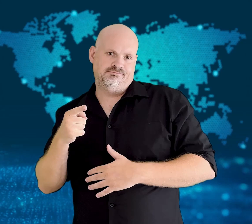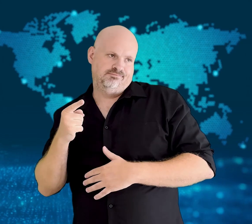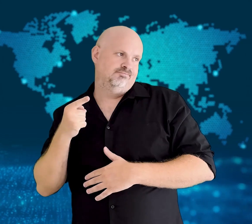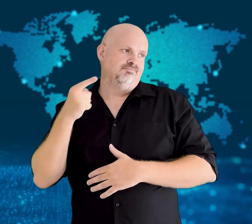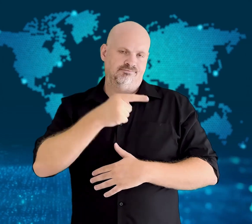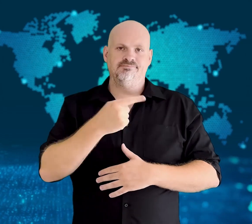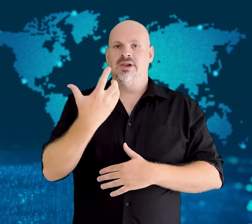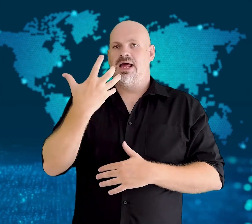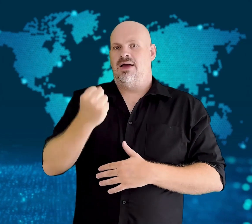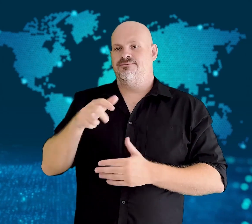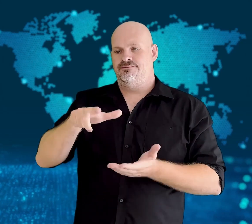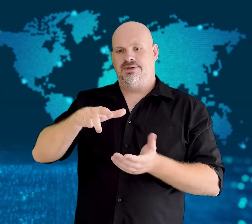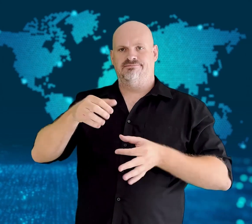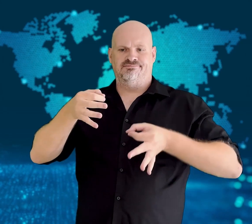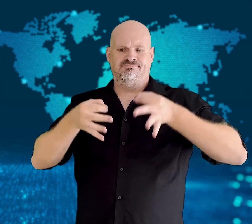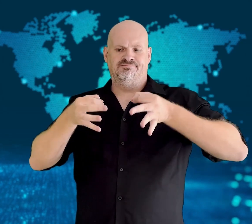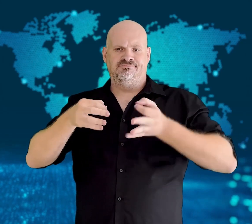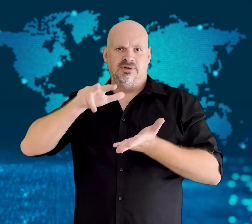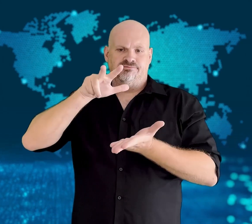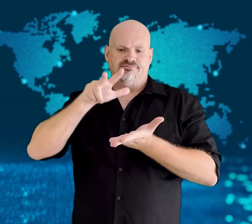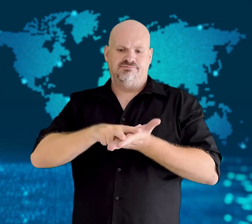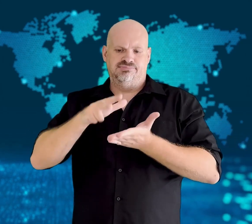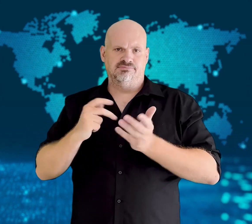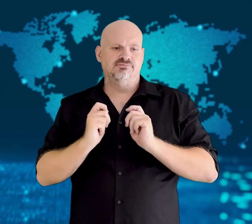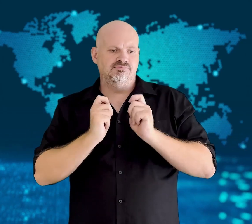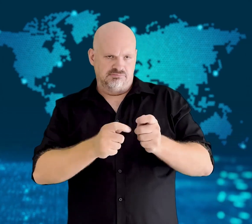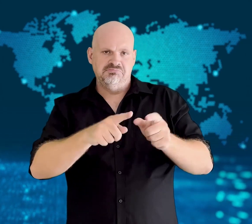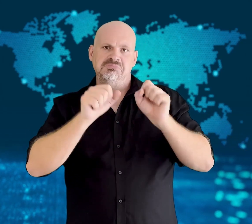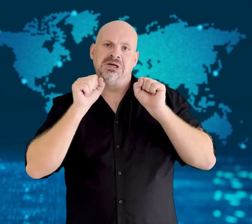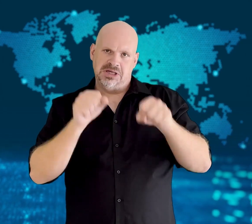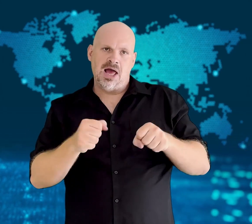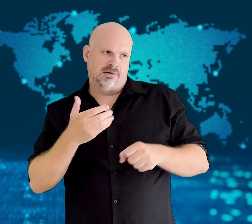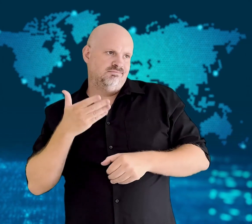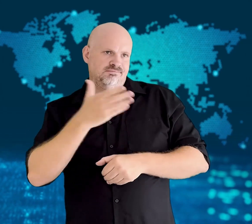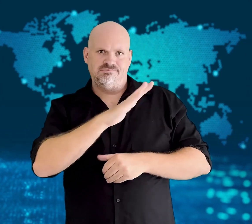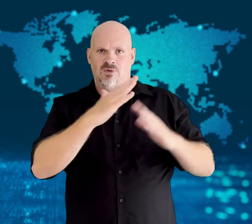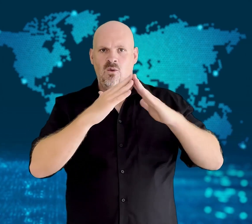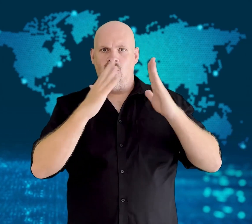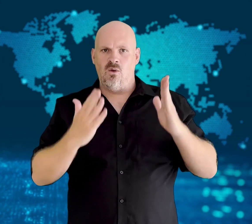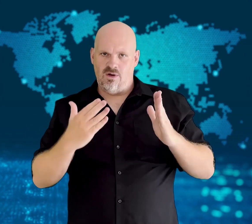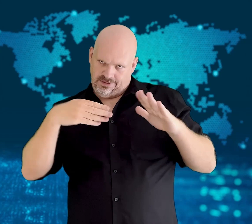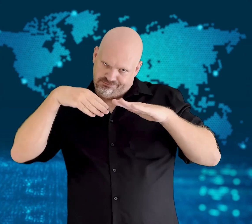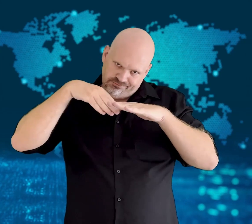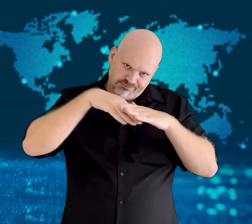being requested by officials of the NARA to return them.